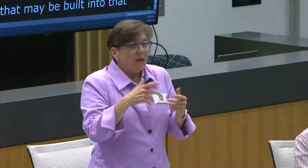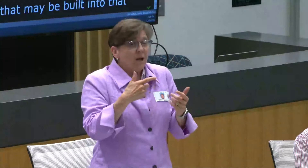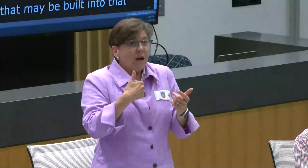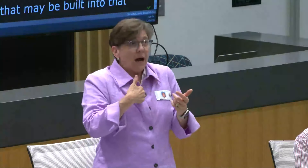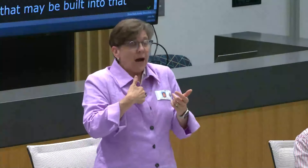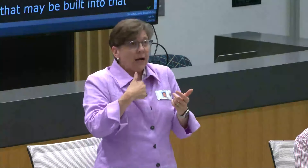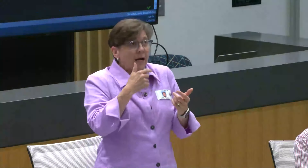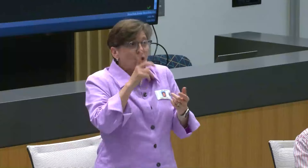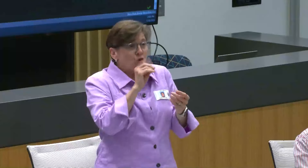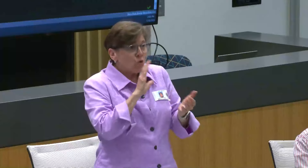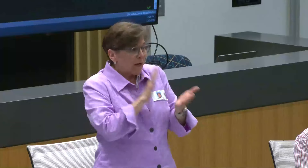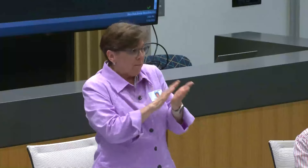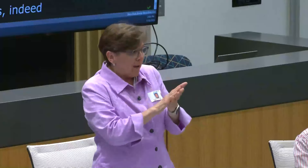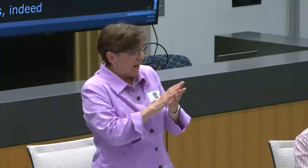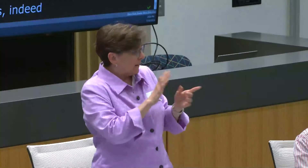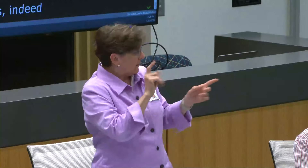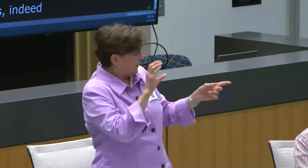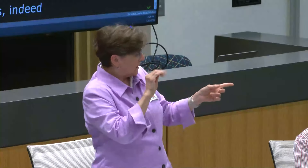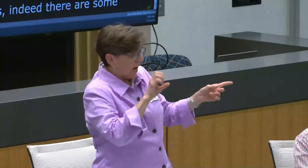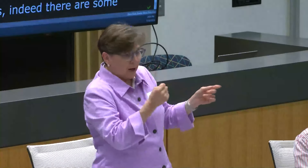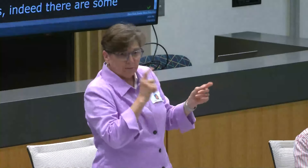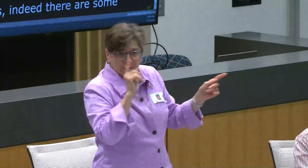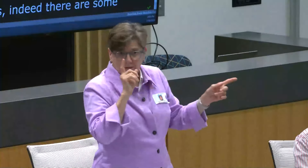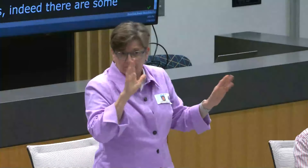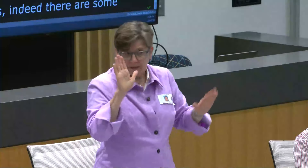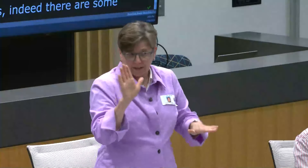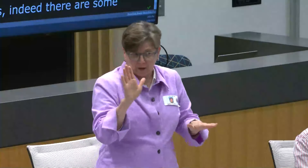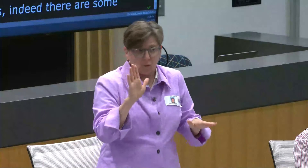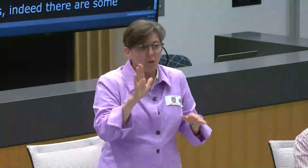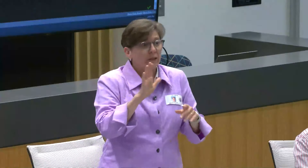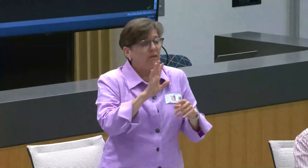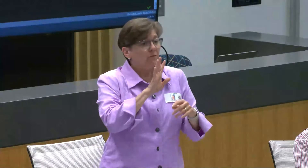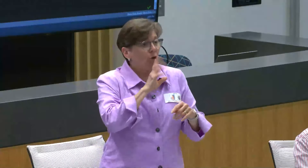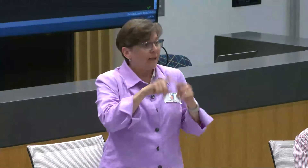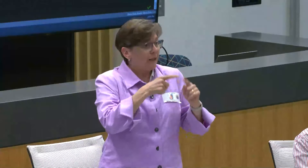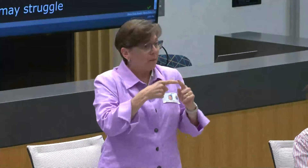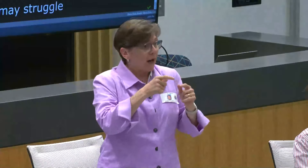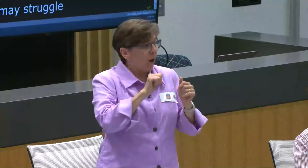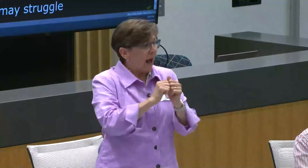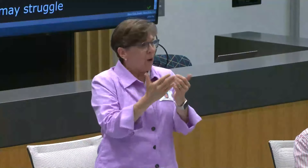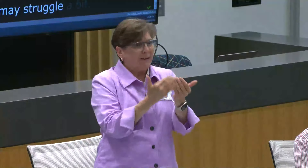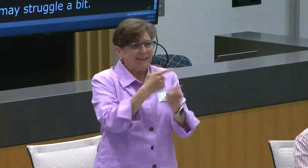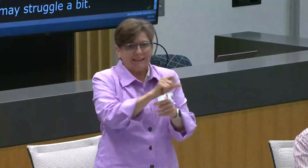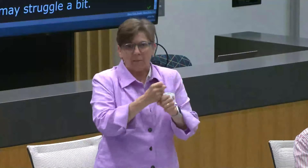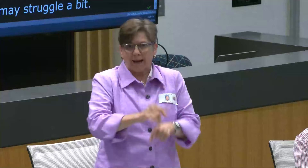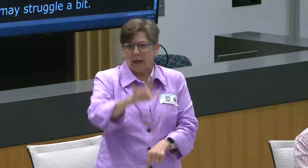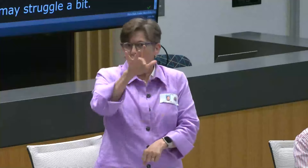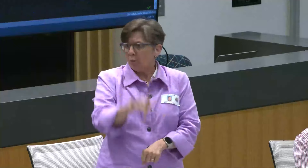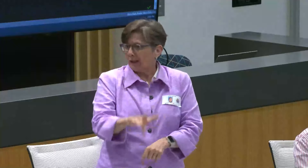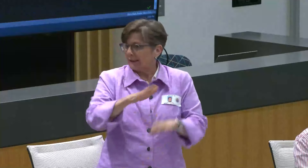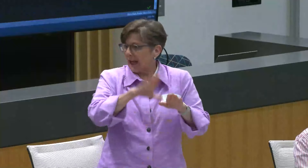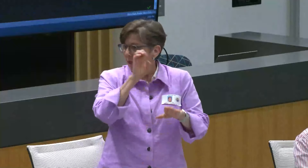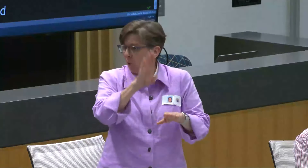SUFFICIENTLY ENOUGH TO BE ABLE TO USE DVC. SO I WANT TO MAKE SURE THAT WE CHECK ASSUMPTIONS THAT MAY BE BUILT INTO THAT QUESTION.